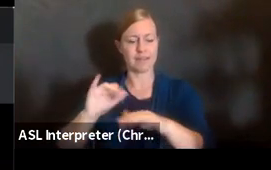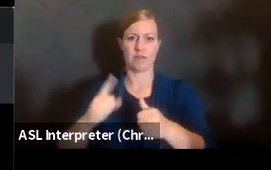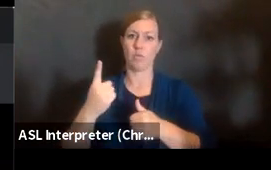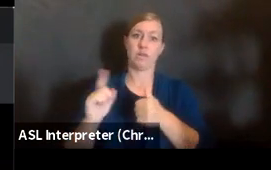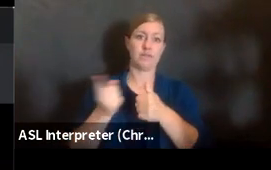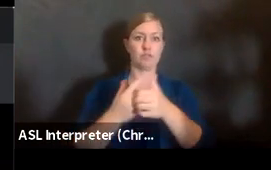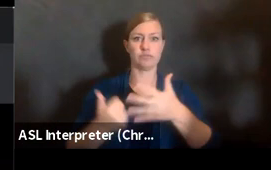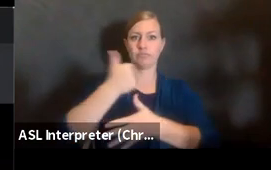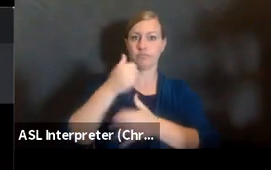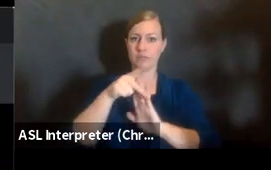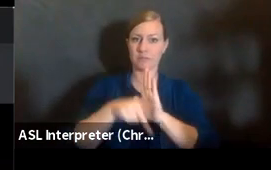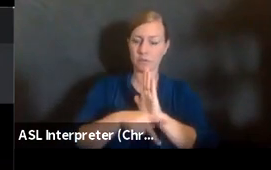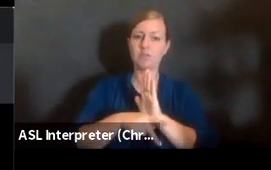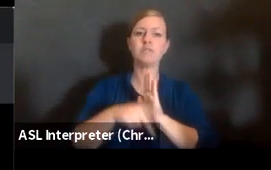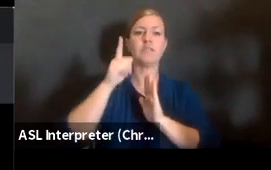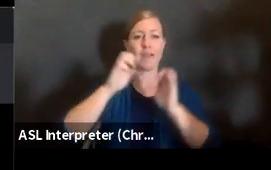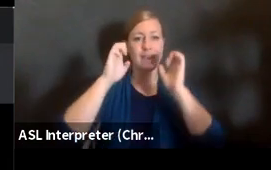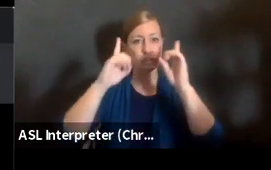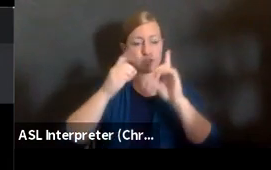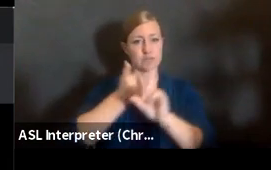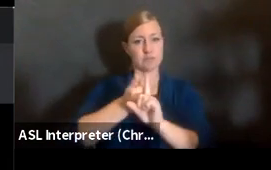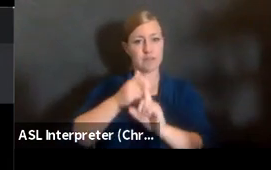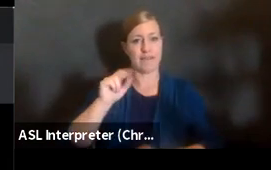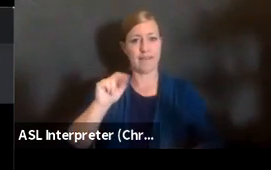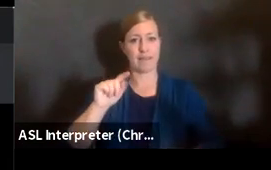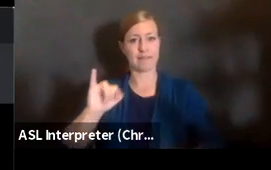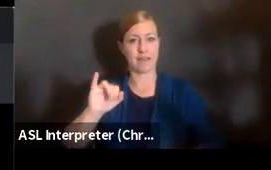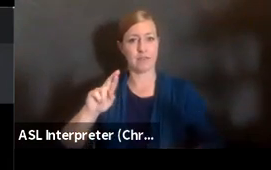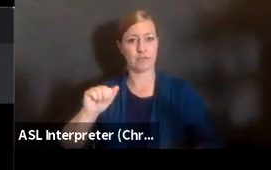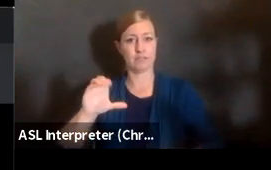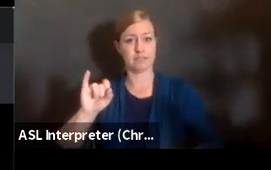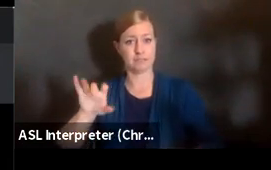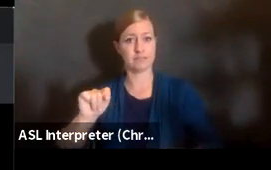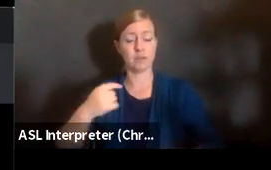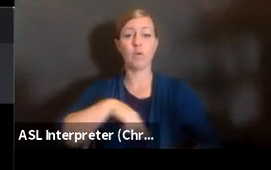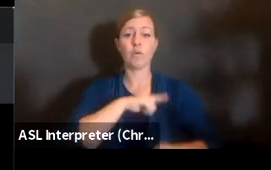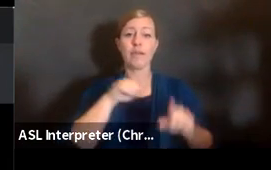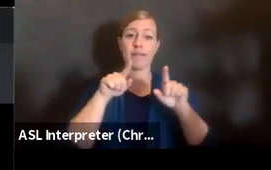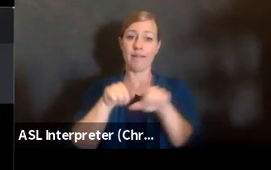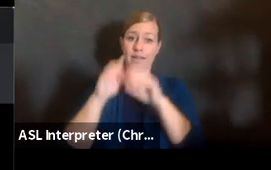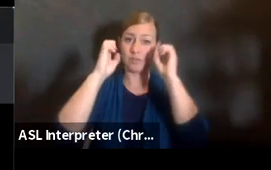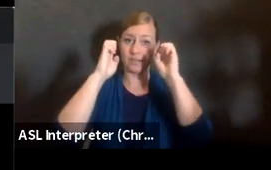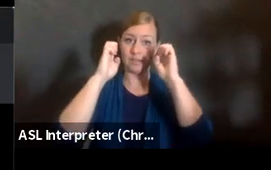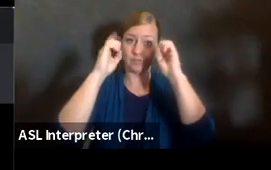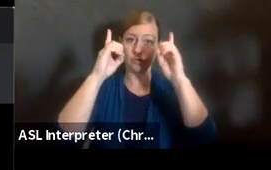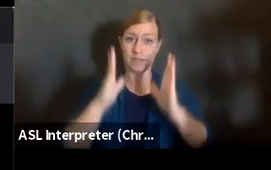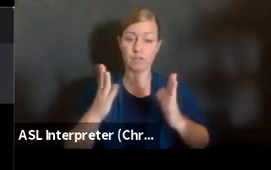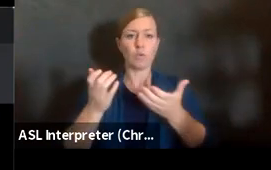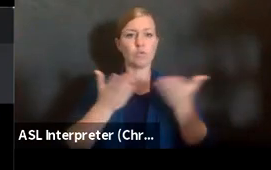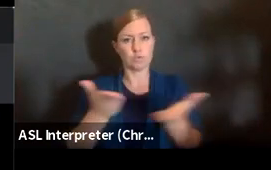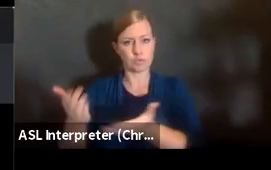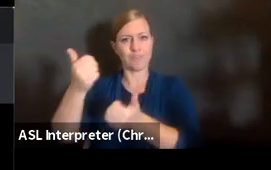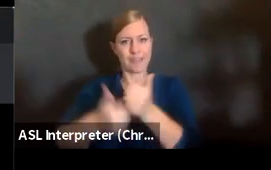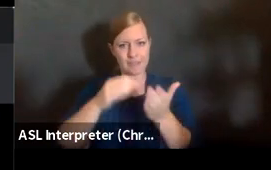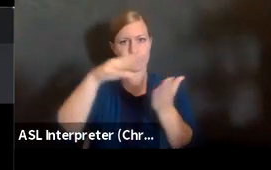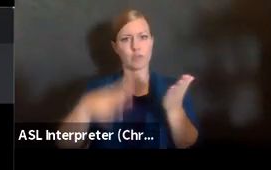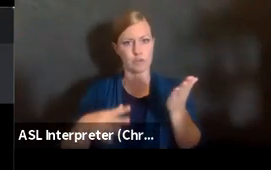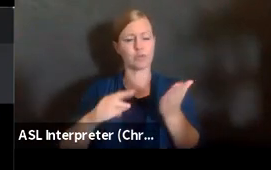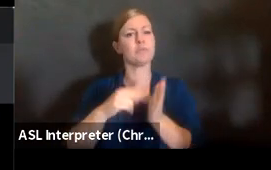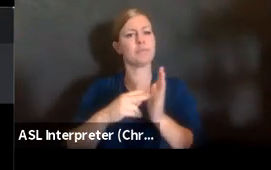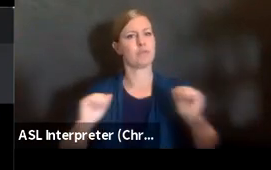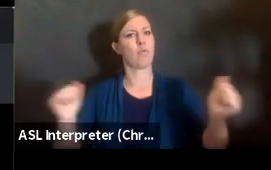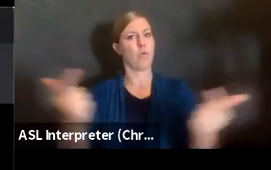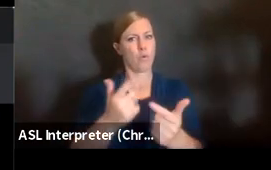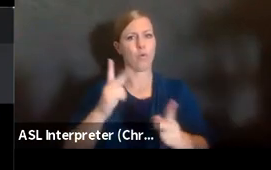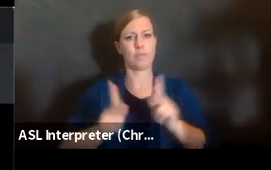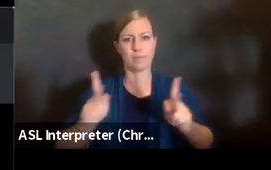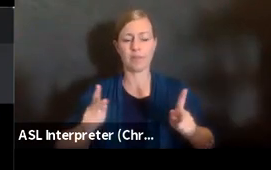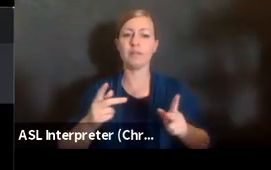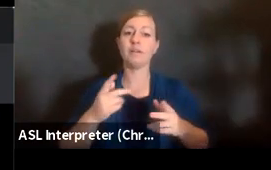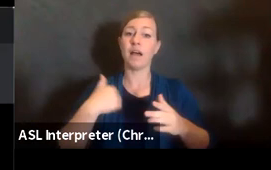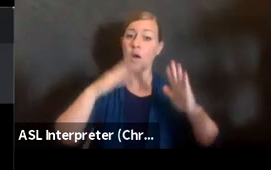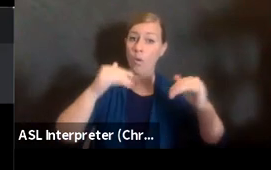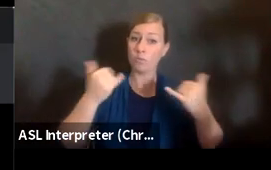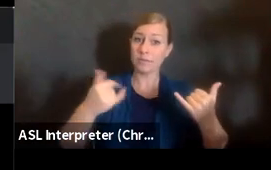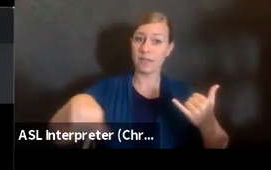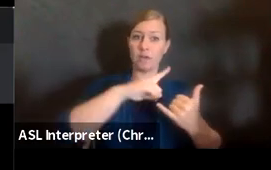Jeff Crawford: of anti racist education and we as educators want to serve every learner. That means everyone, and I hope that today, you're mindful of the people around you in the wonderful, beautiful perspectives that they all bring.